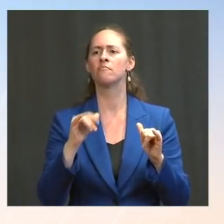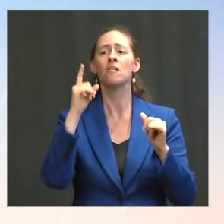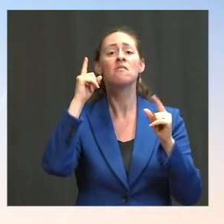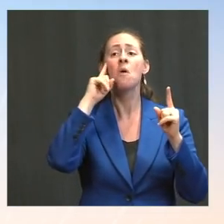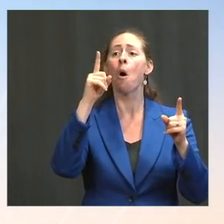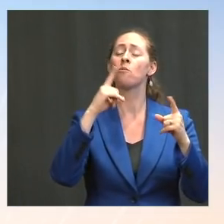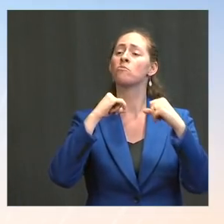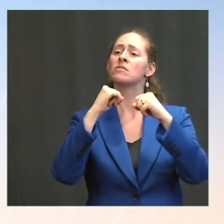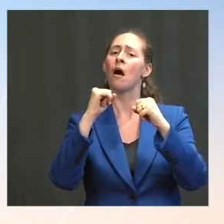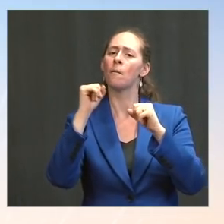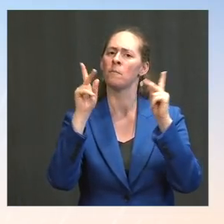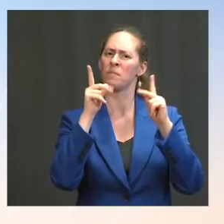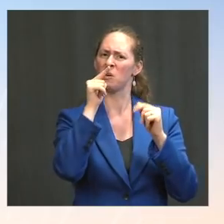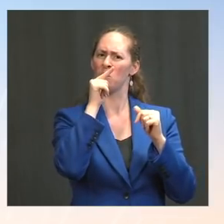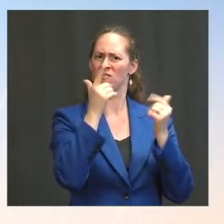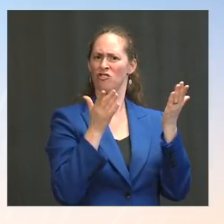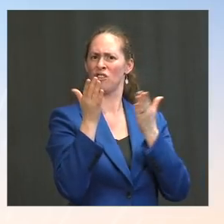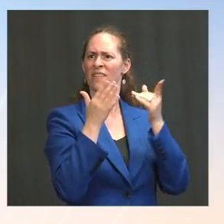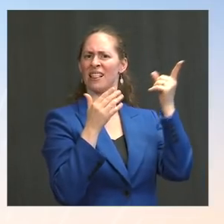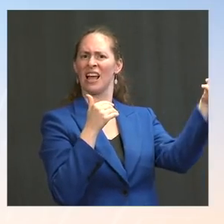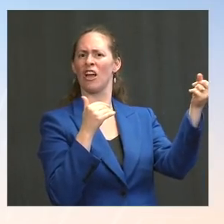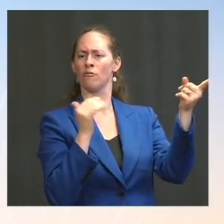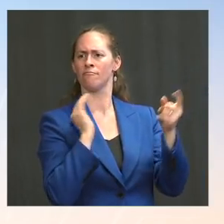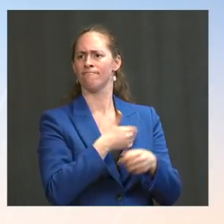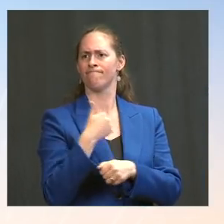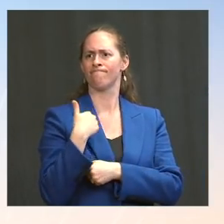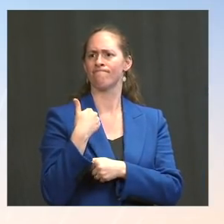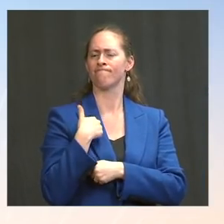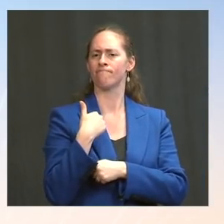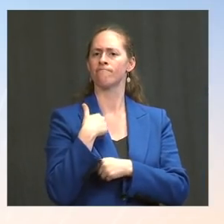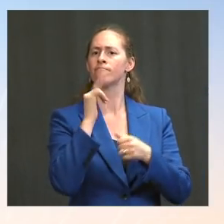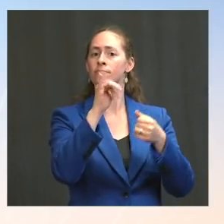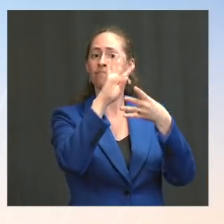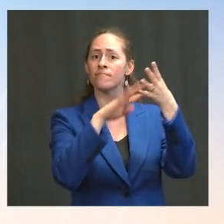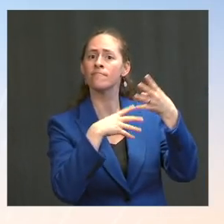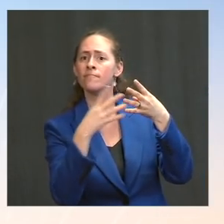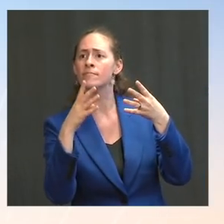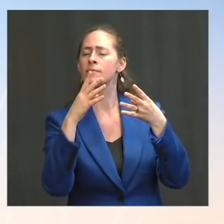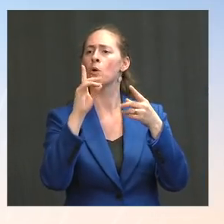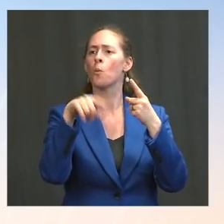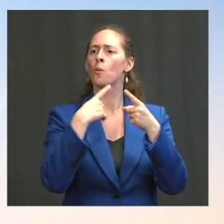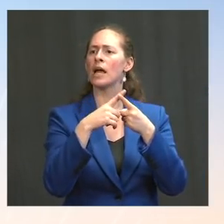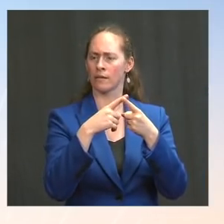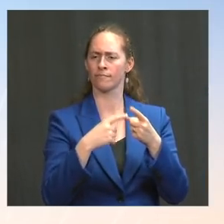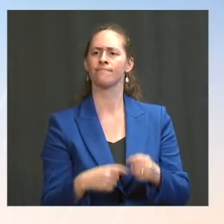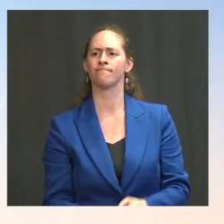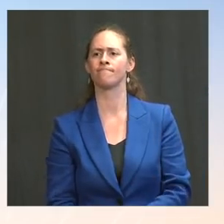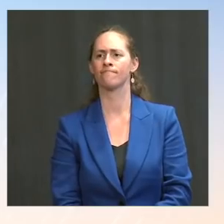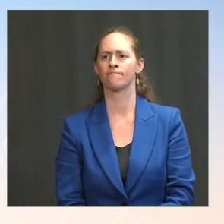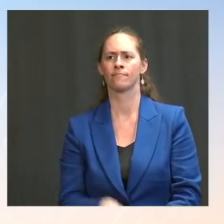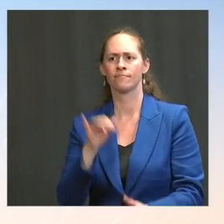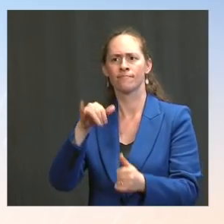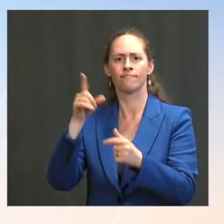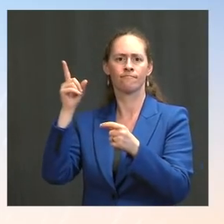even after we bring our men and women home. As Commander-in-Chief, you have to make decisions about how to protect the men and women serving.